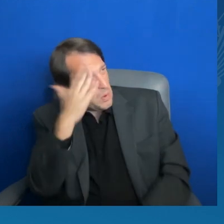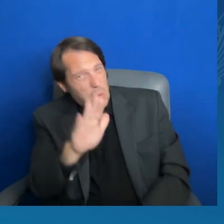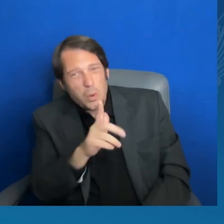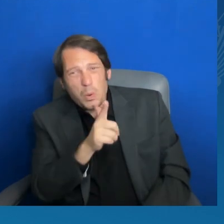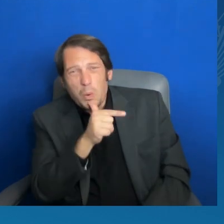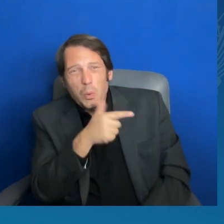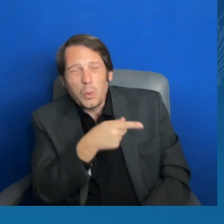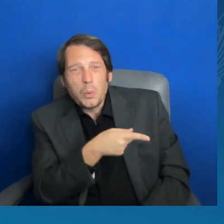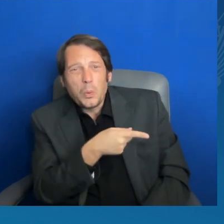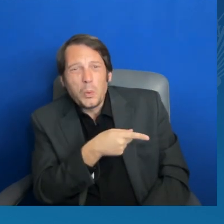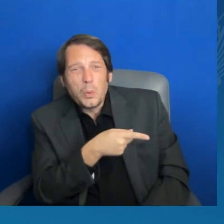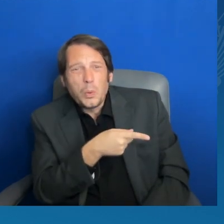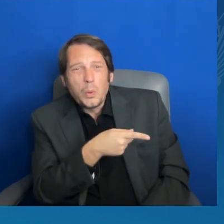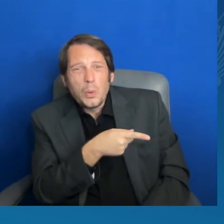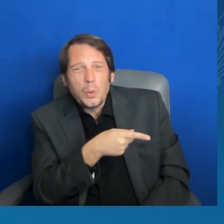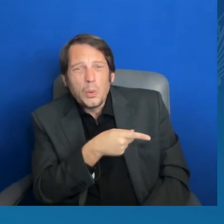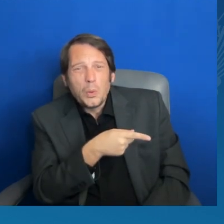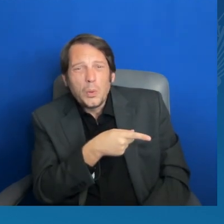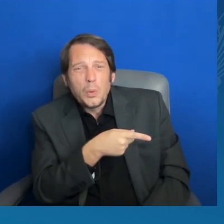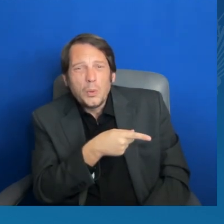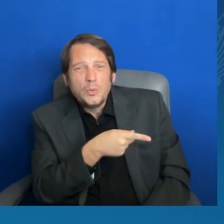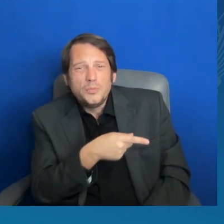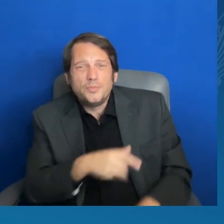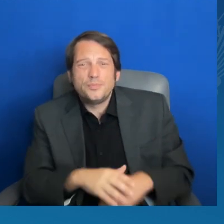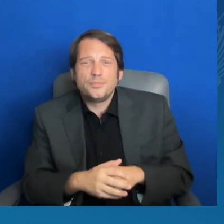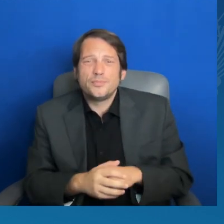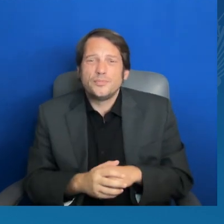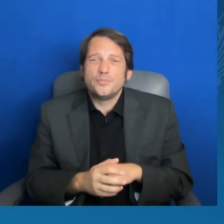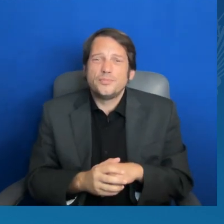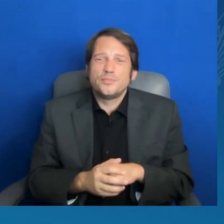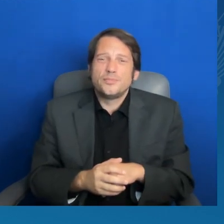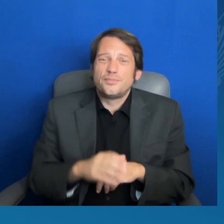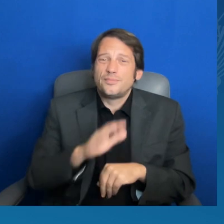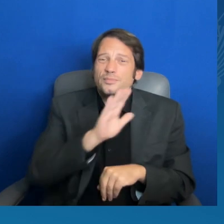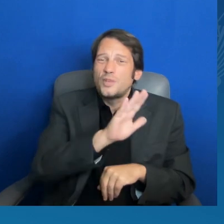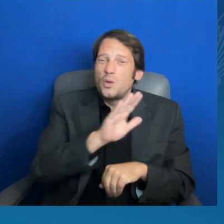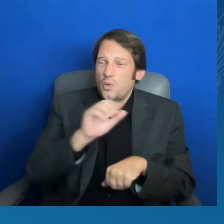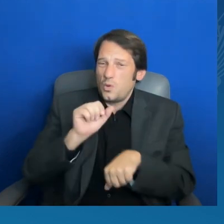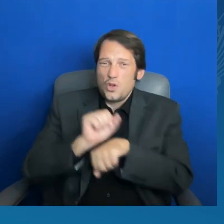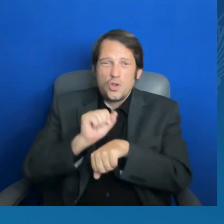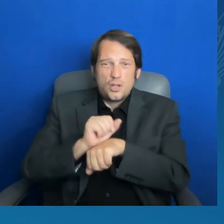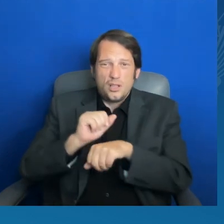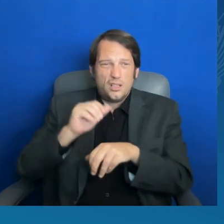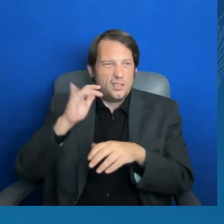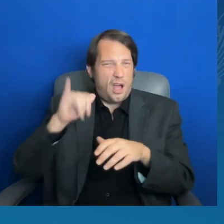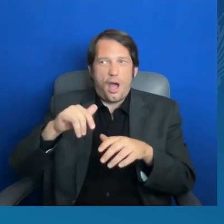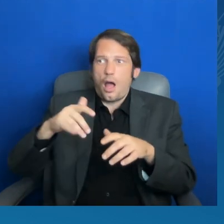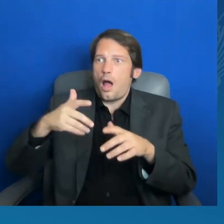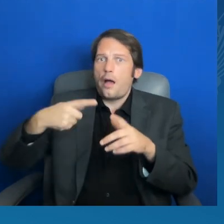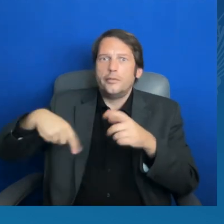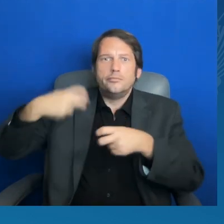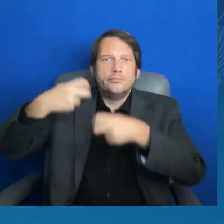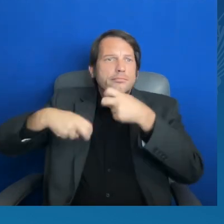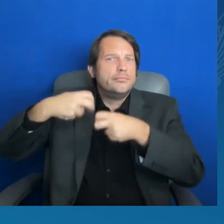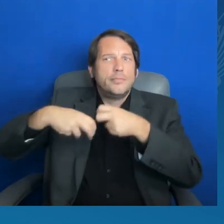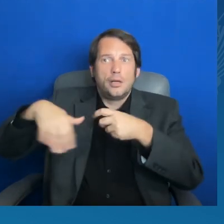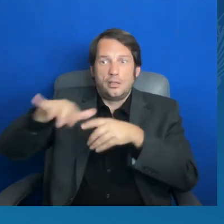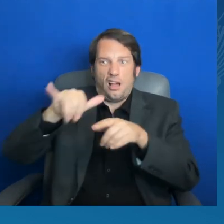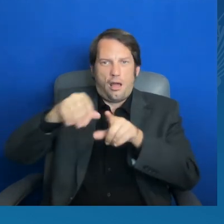that creates such fear and such trauma and -- and such feelings of loneliness,